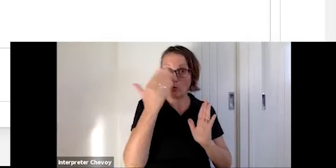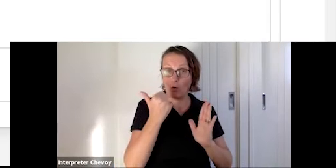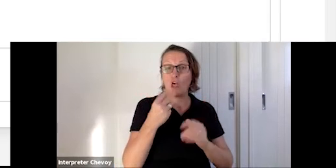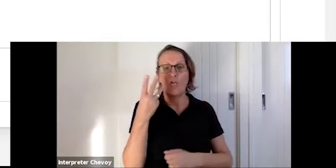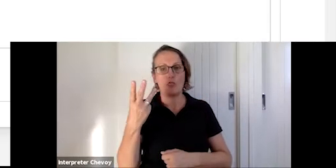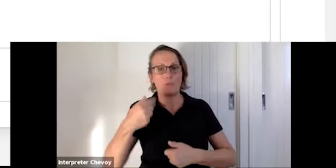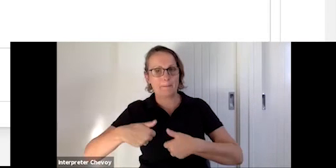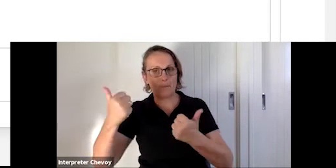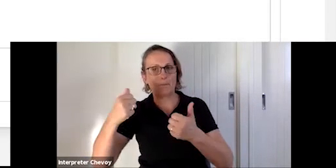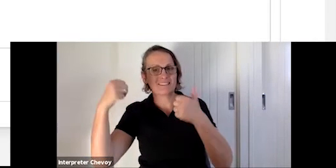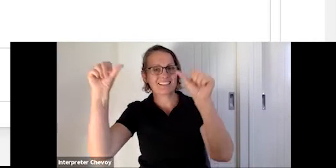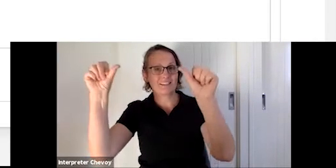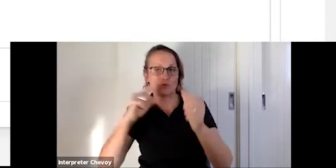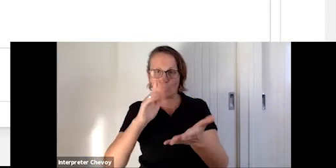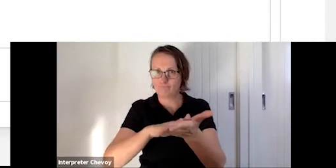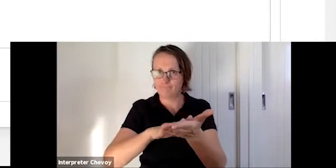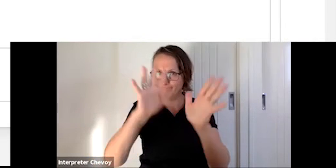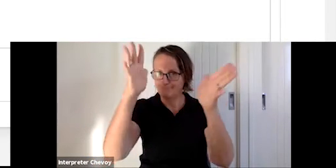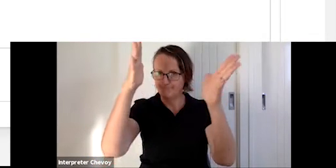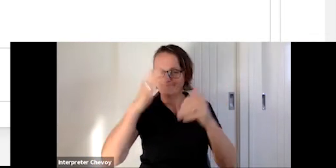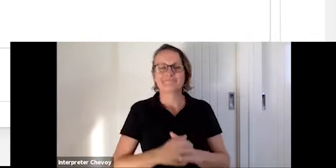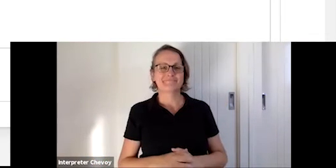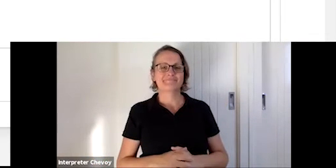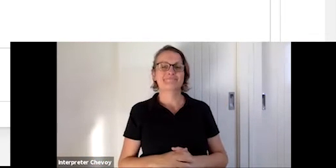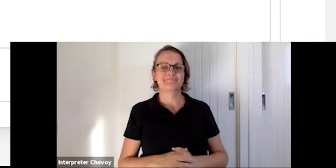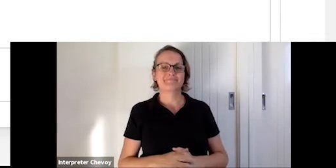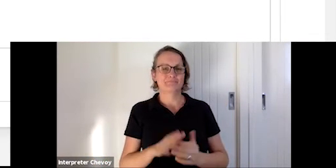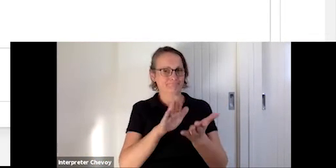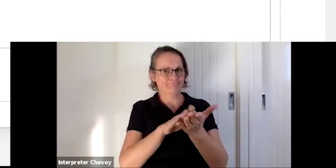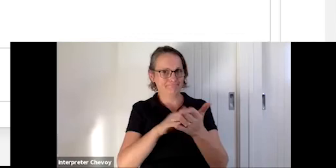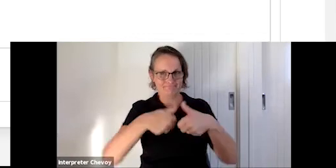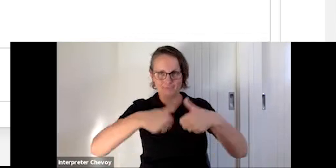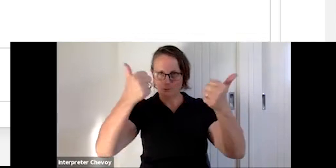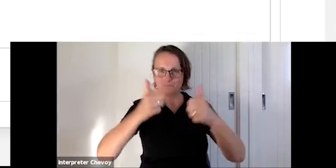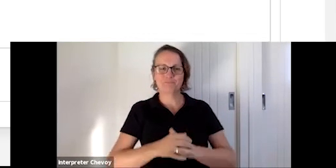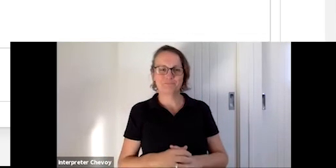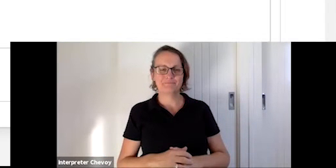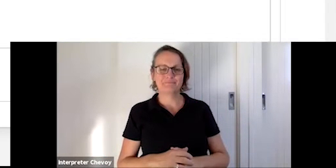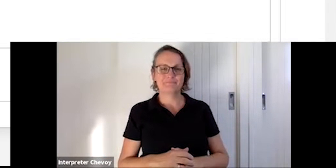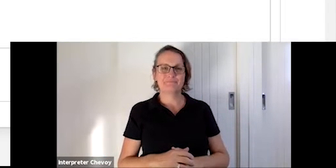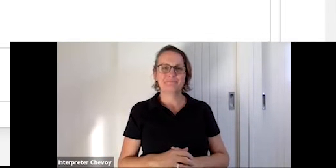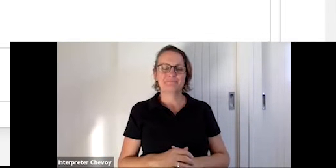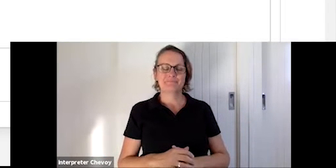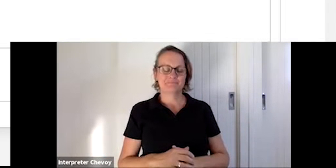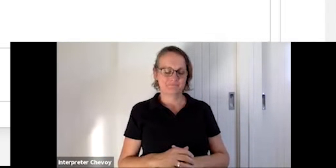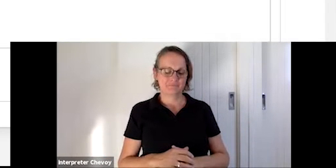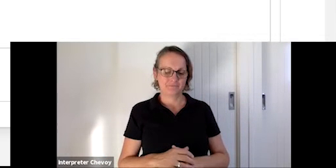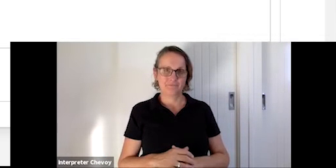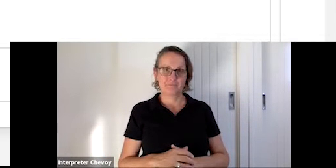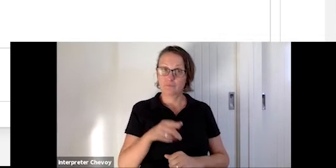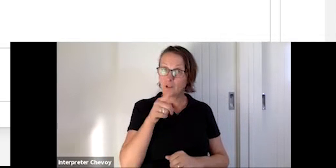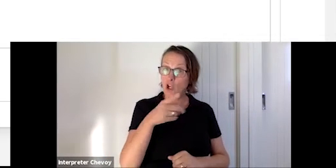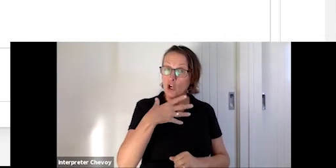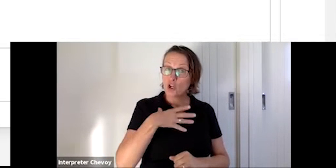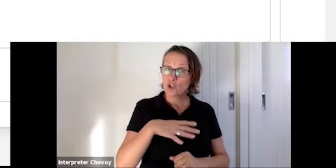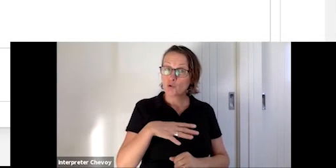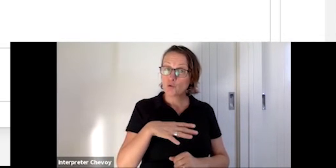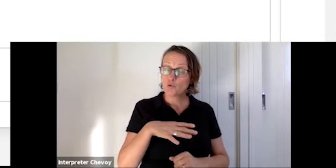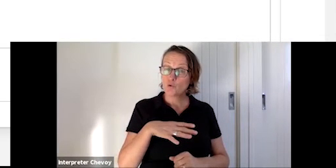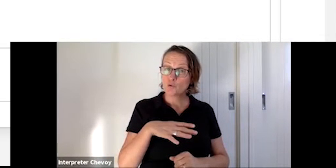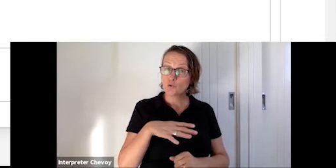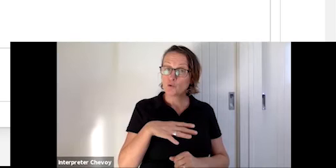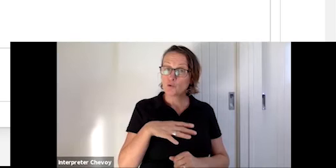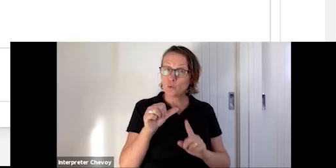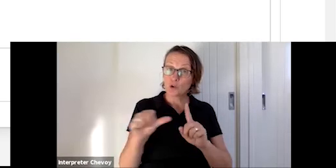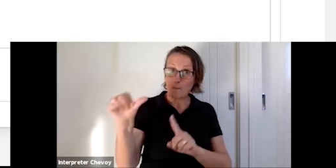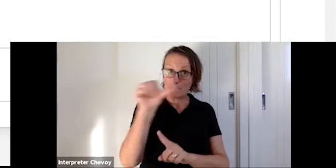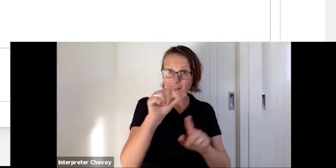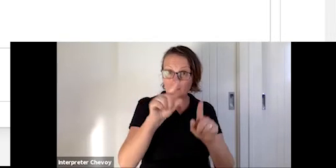go you, if you're out there! Well done! We applaud you. Do you want to go back to the form, Amelia?